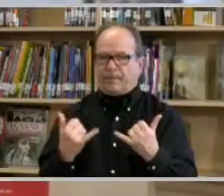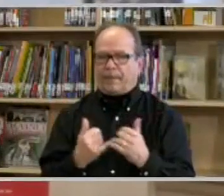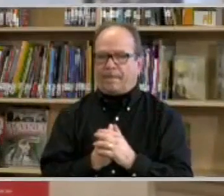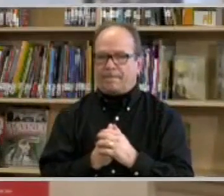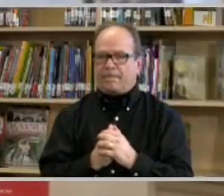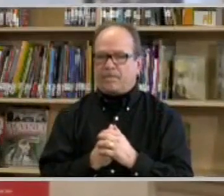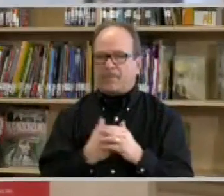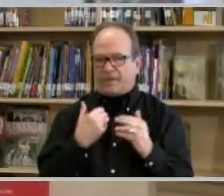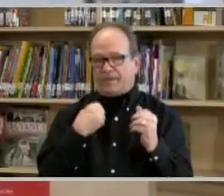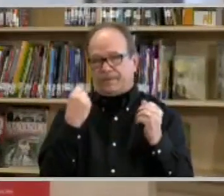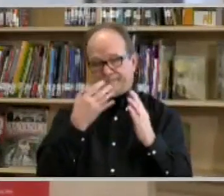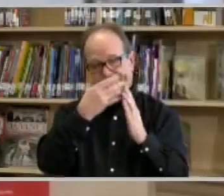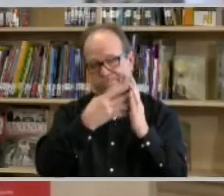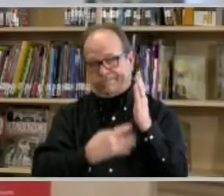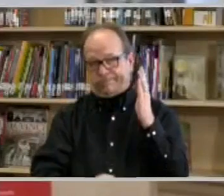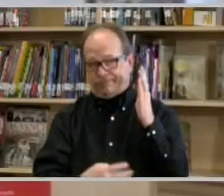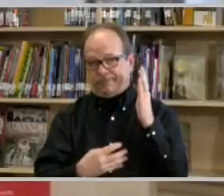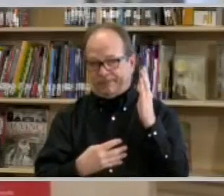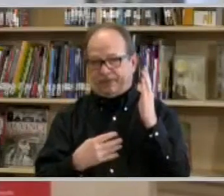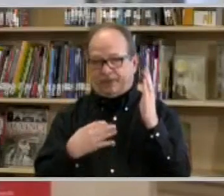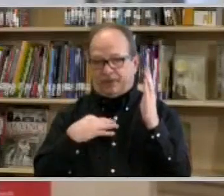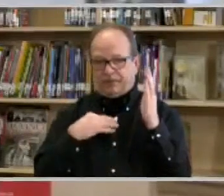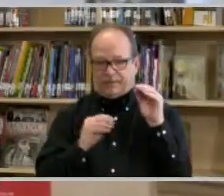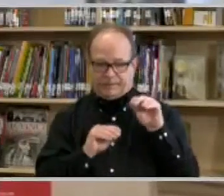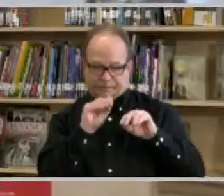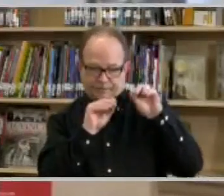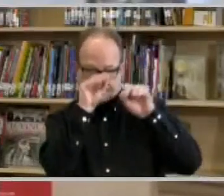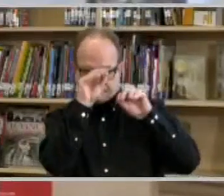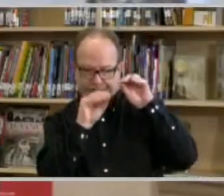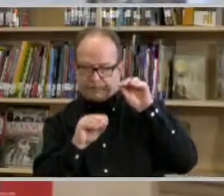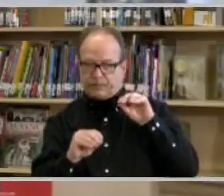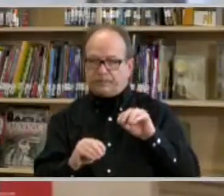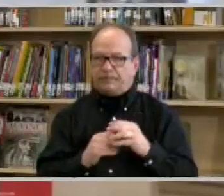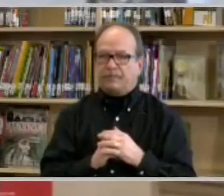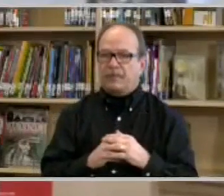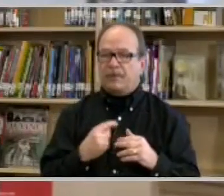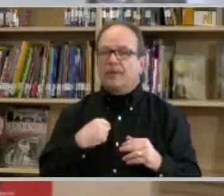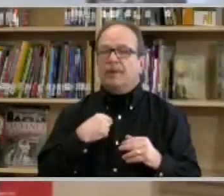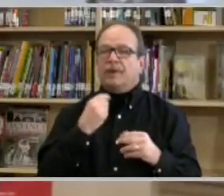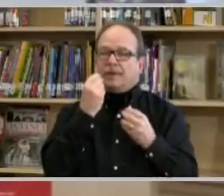INTERVIEWING CANDIDATES AND NARROWING DOWN THE LIST.